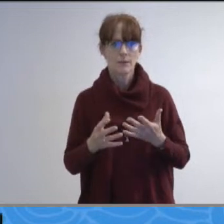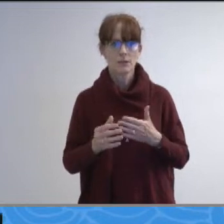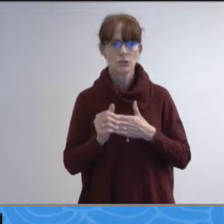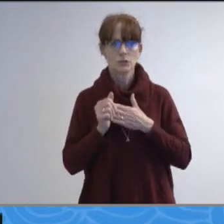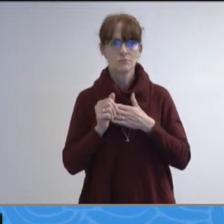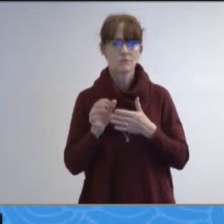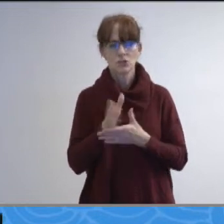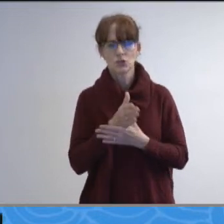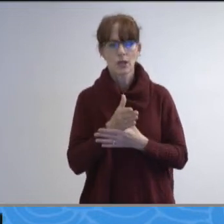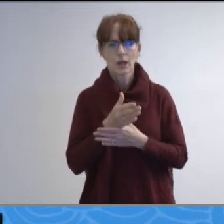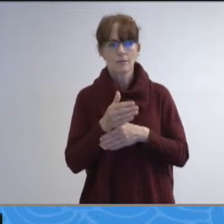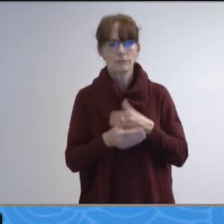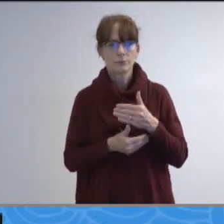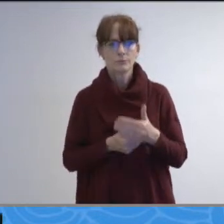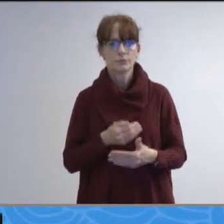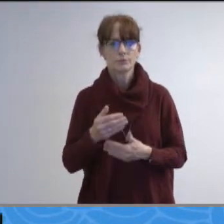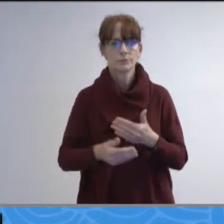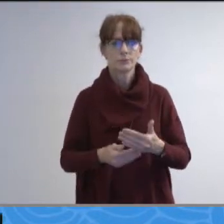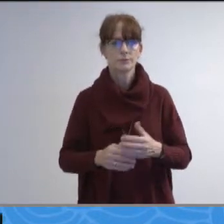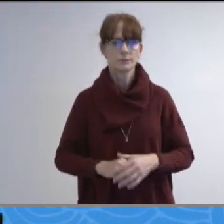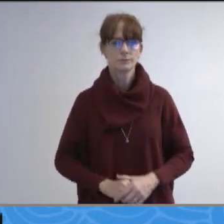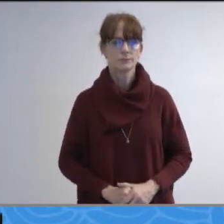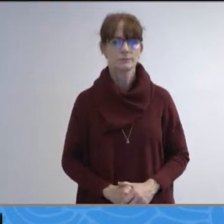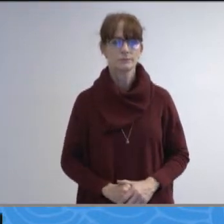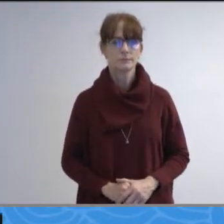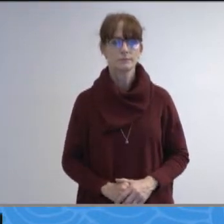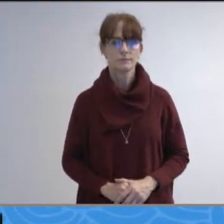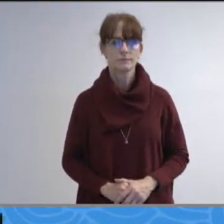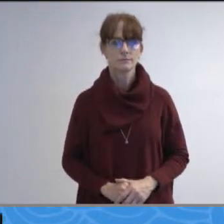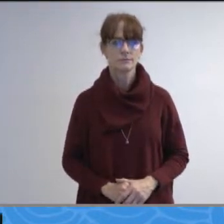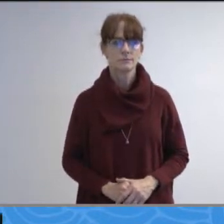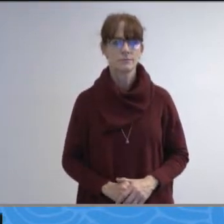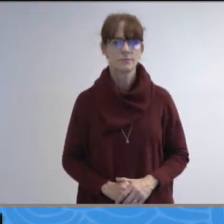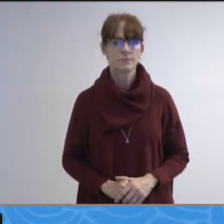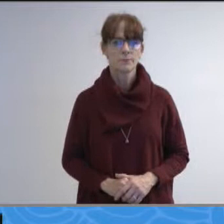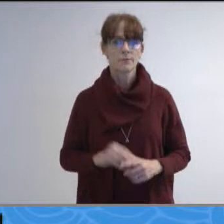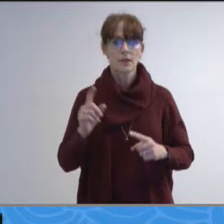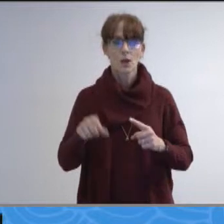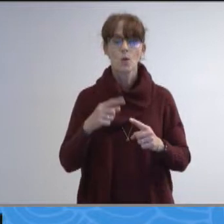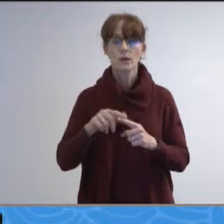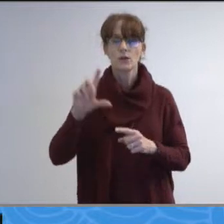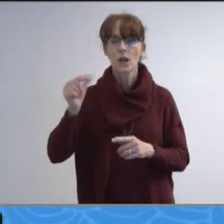where they can go and get the results. So when you do log into Parents View,